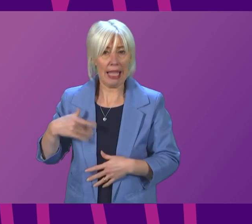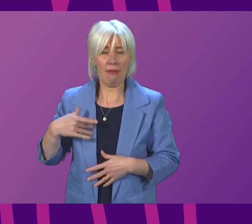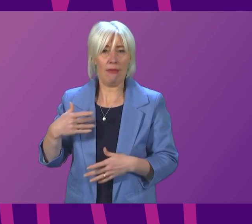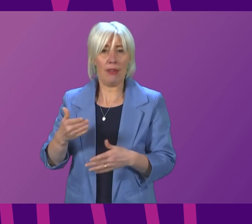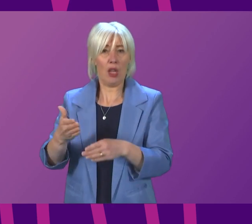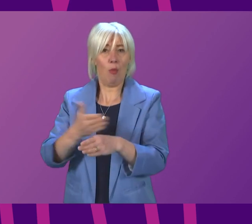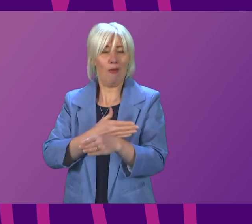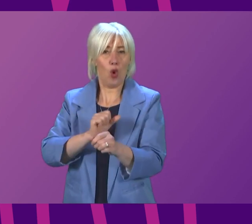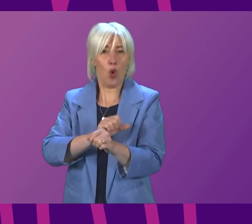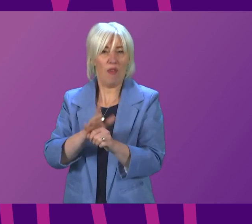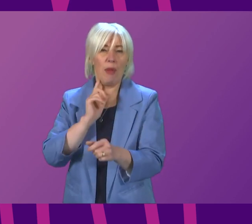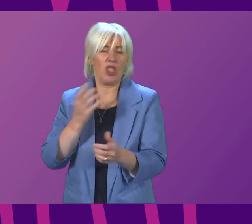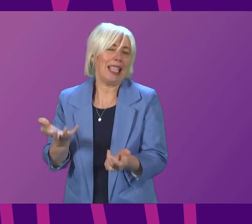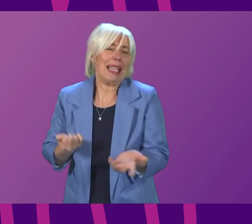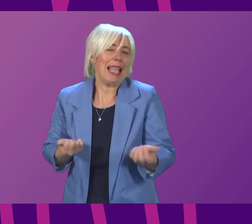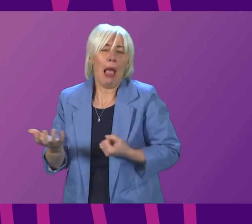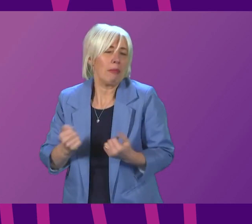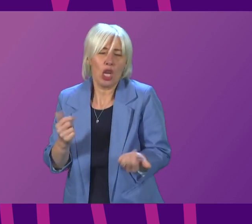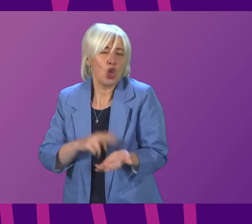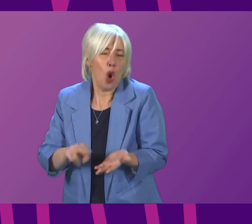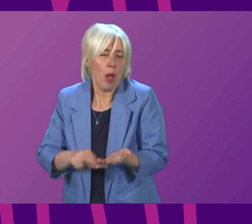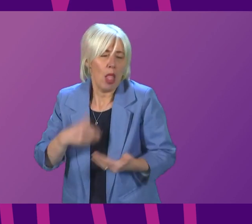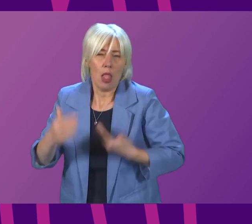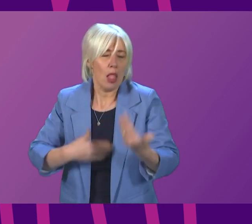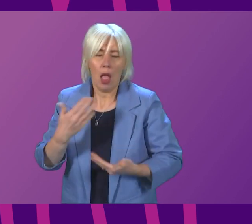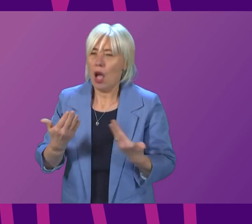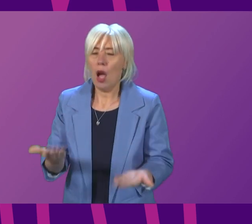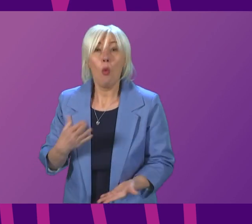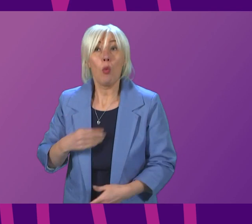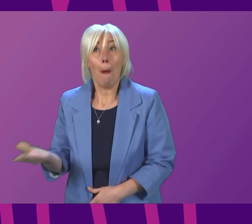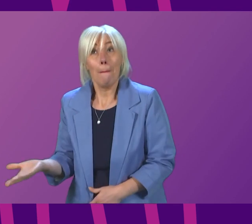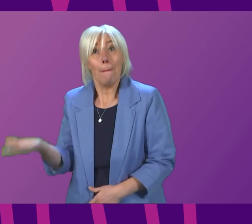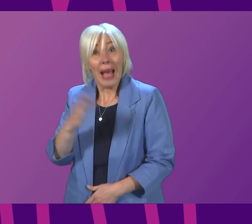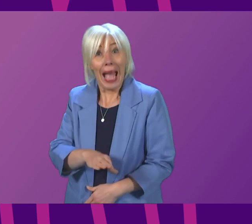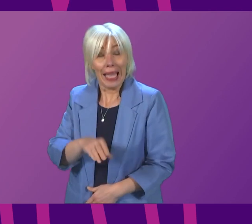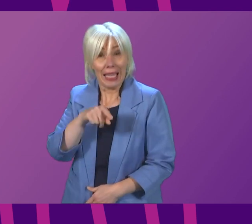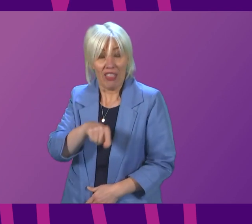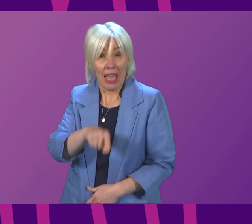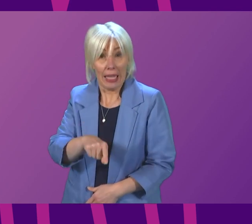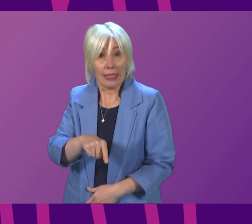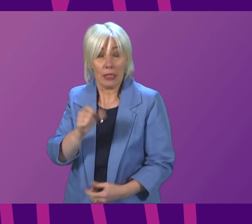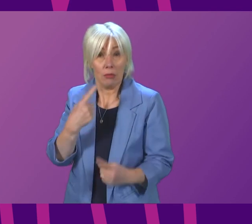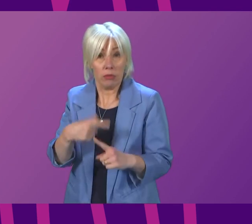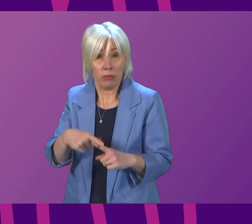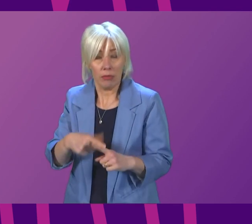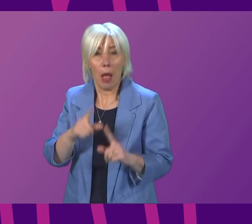have taken for granted as normal. All of us want to get back to normal as quickly as possible, and key to that is getting and